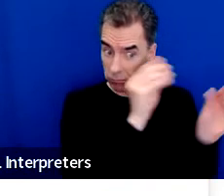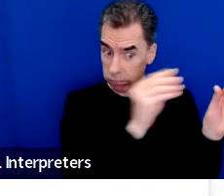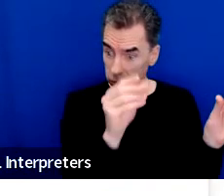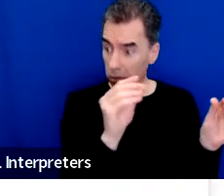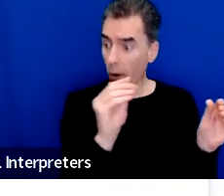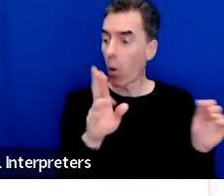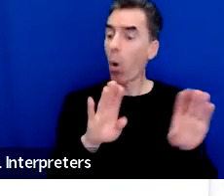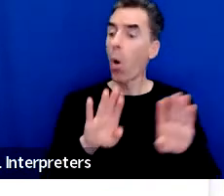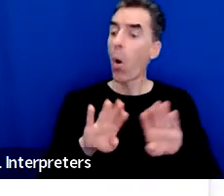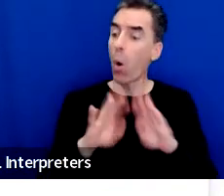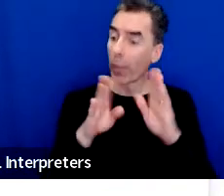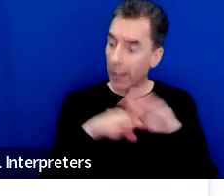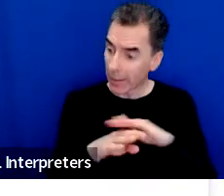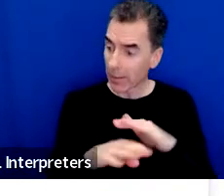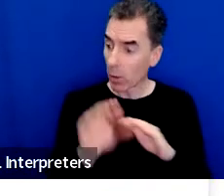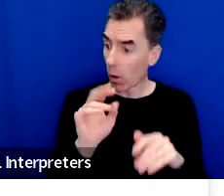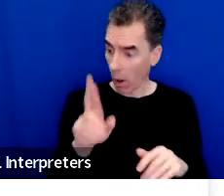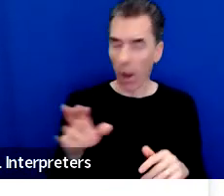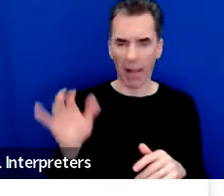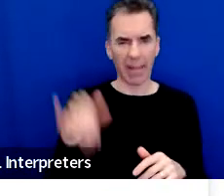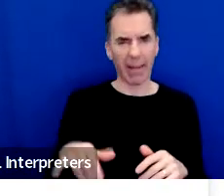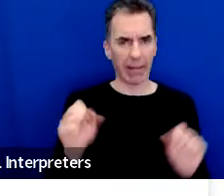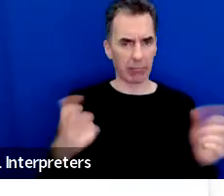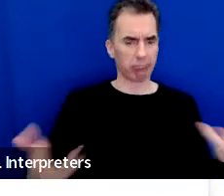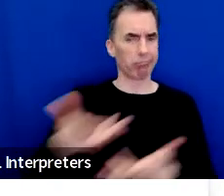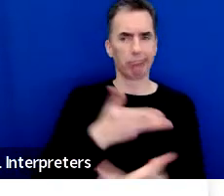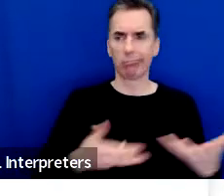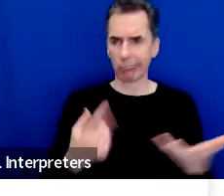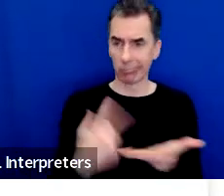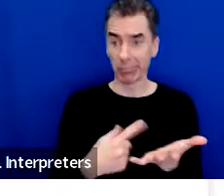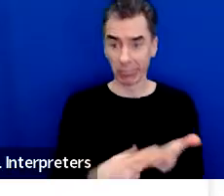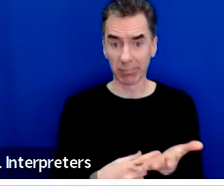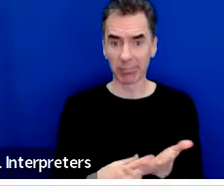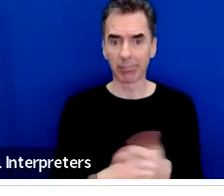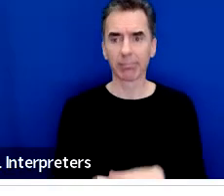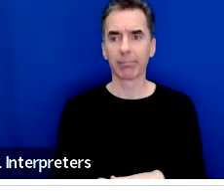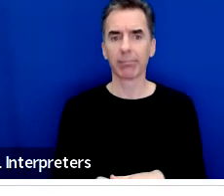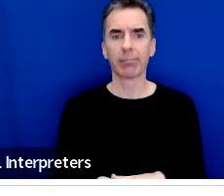And we are into their courses. So I'm going to try and switch over real quickly